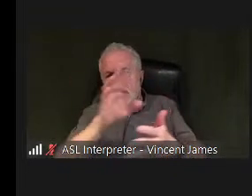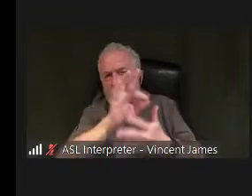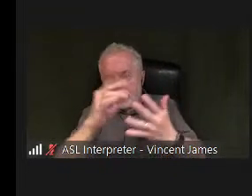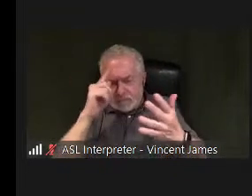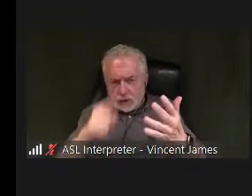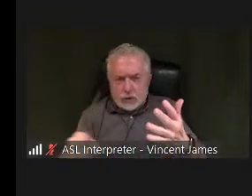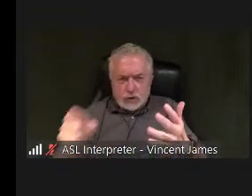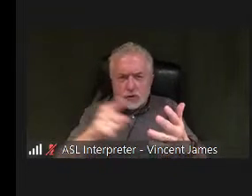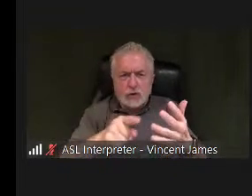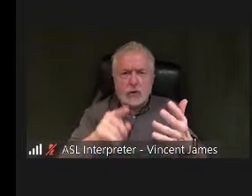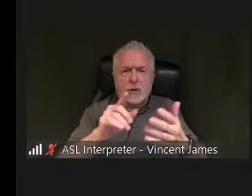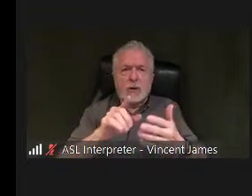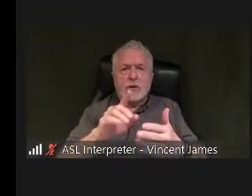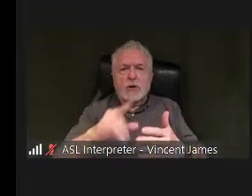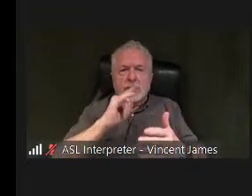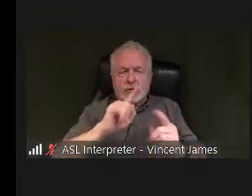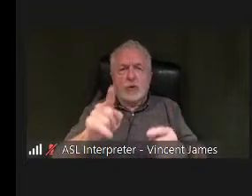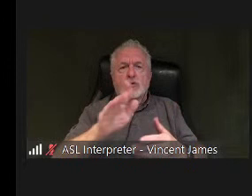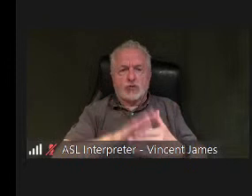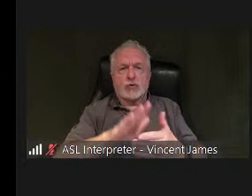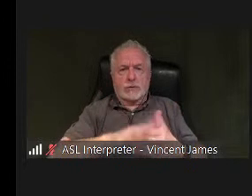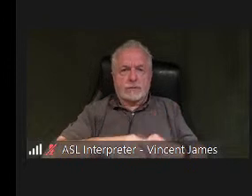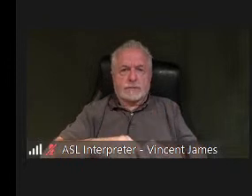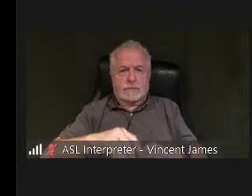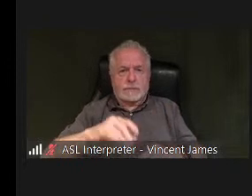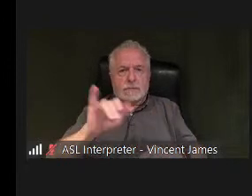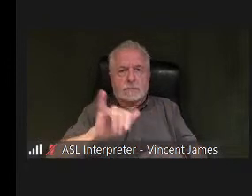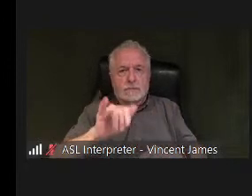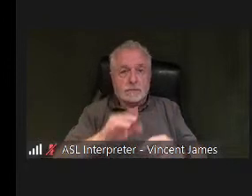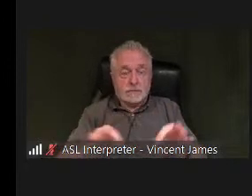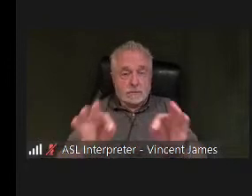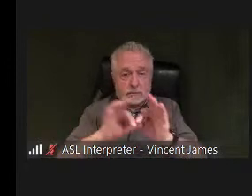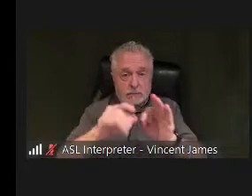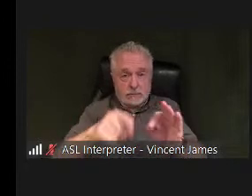But we are going to school. And it's also important that this study